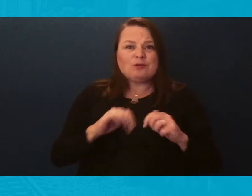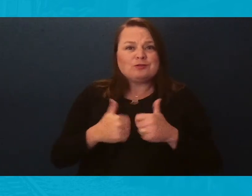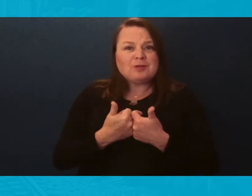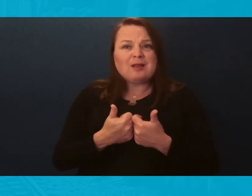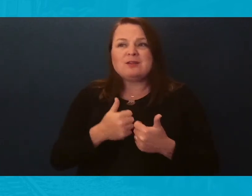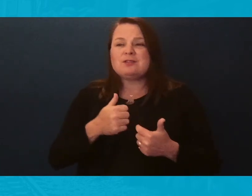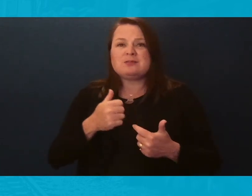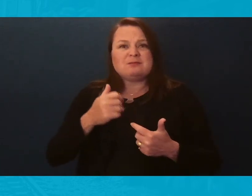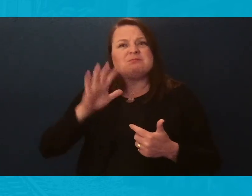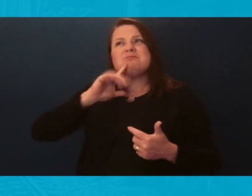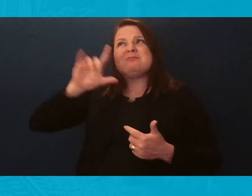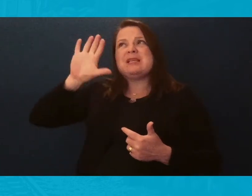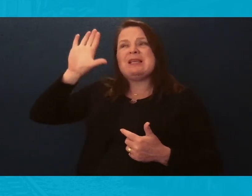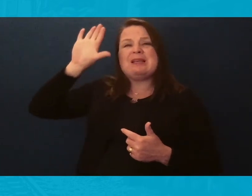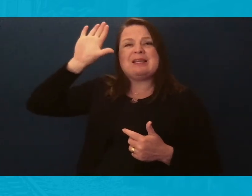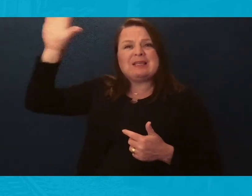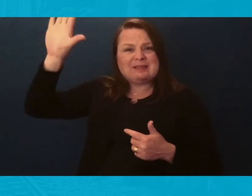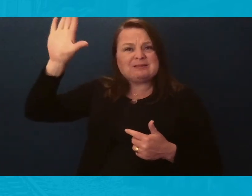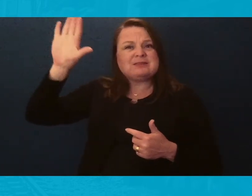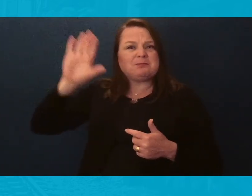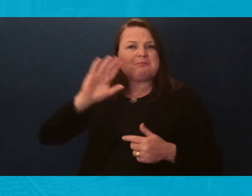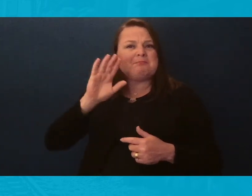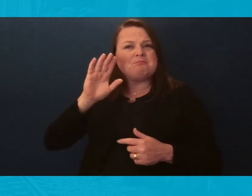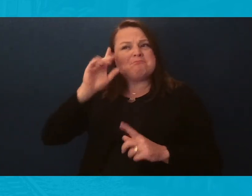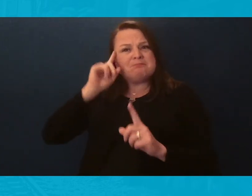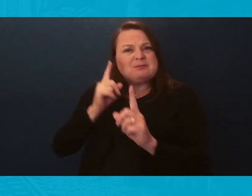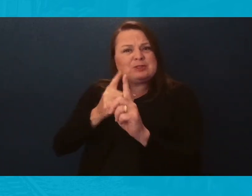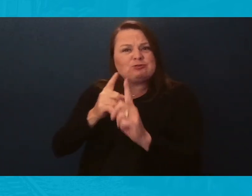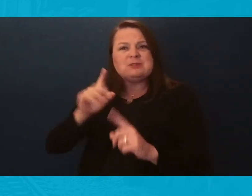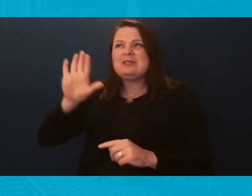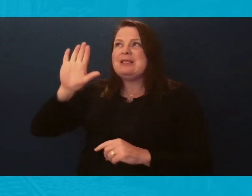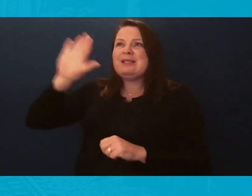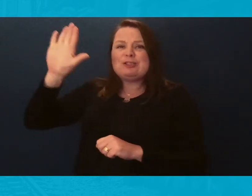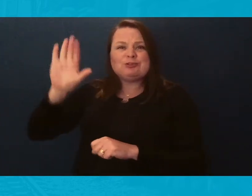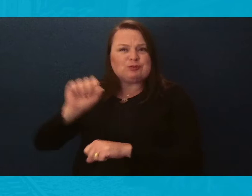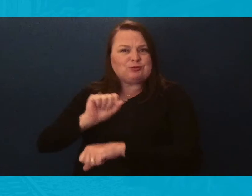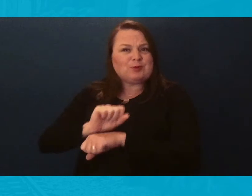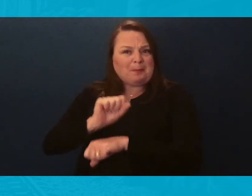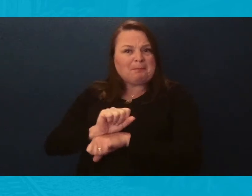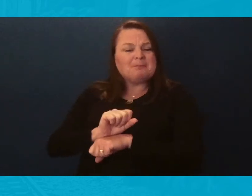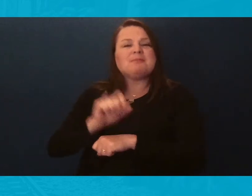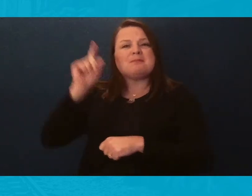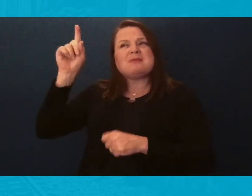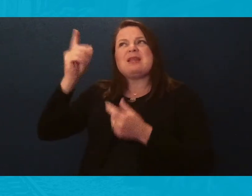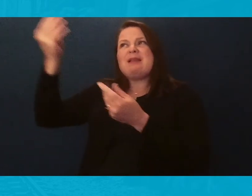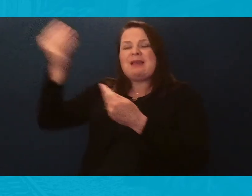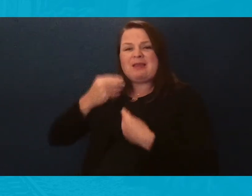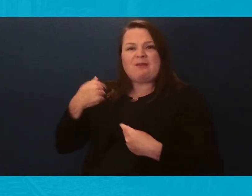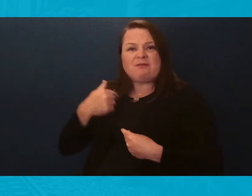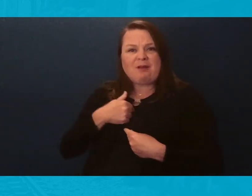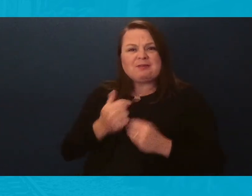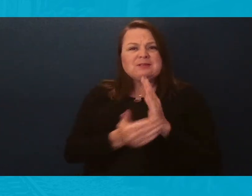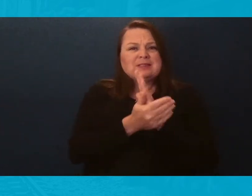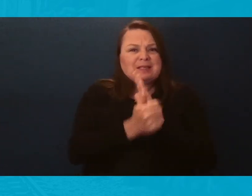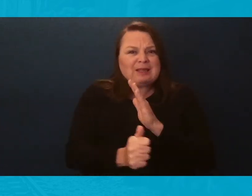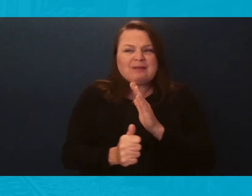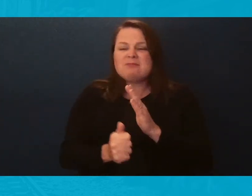It's not our goal. It's not our challenge. It's God's mission. It's God's job. And we step into this with all he has given us,